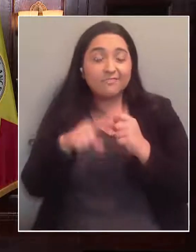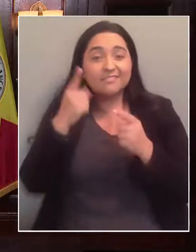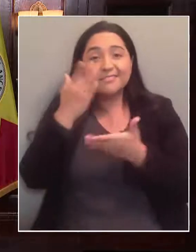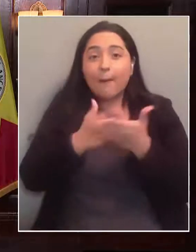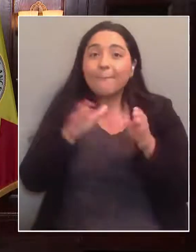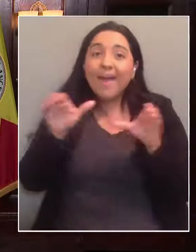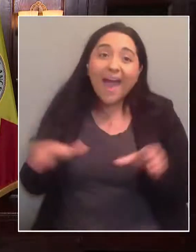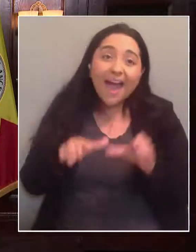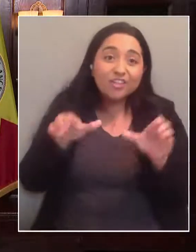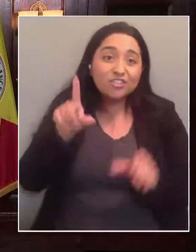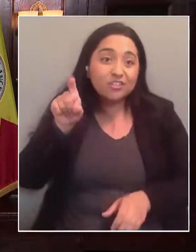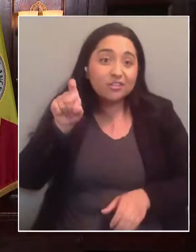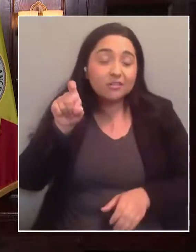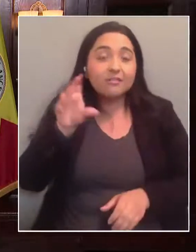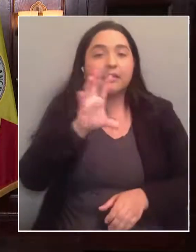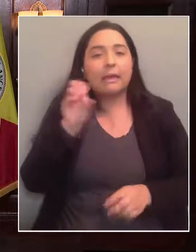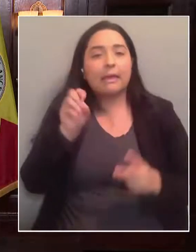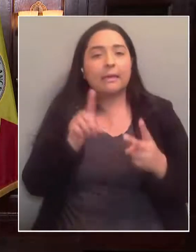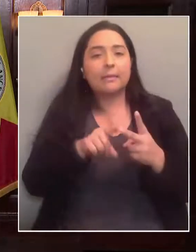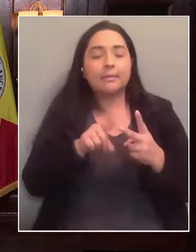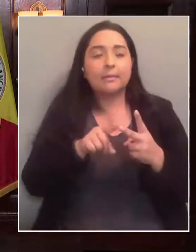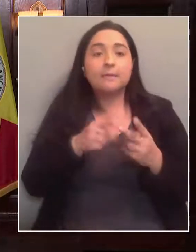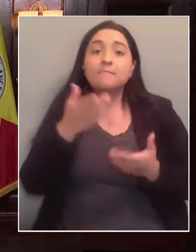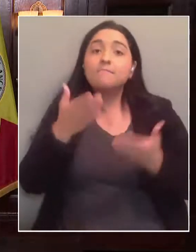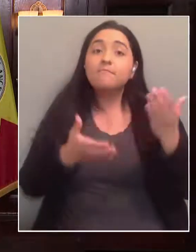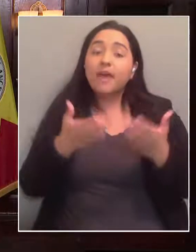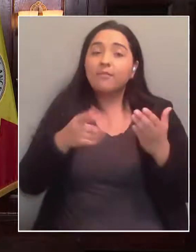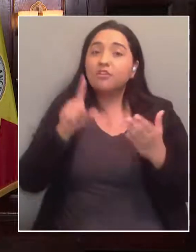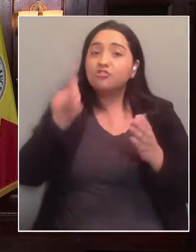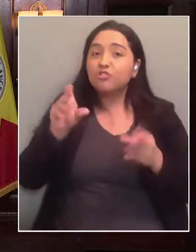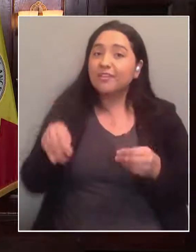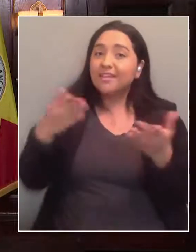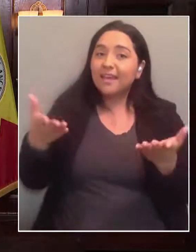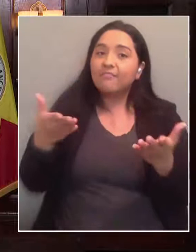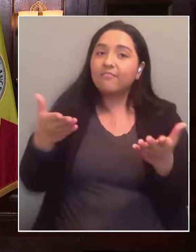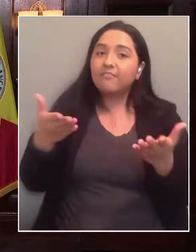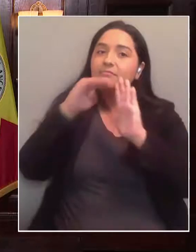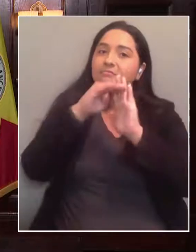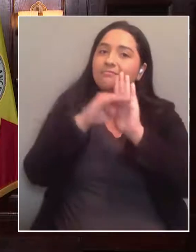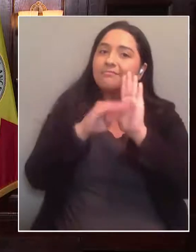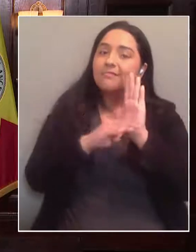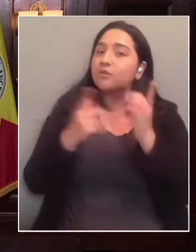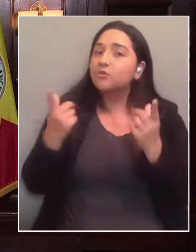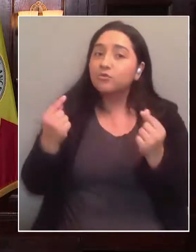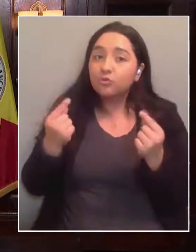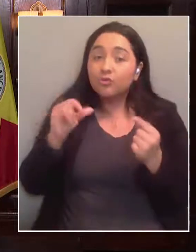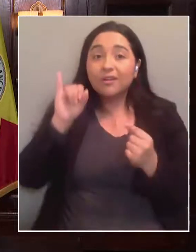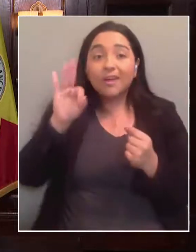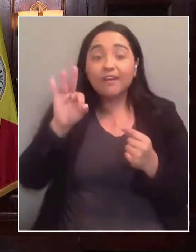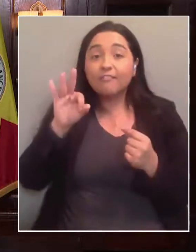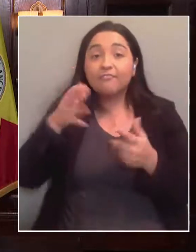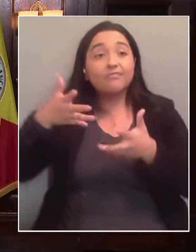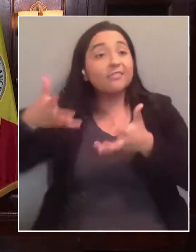FOR ANYBODY THAT THROWS AWAY VACCINES EARLIER YOU CALLED RAY OF LIGHT. AND WHAT IS DONE TO THE END OF